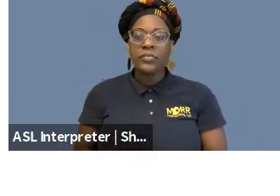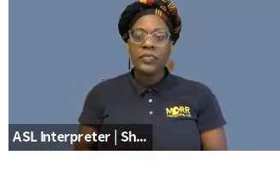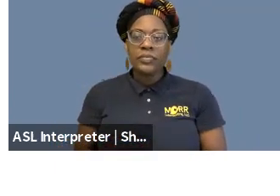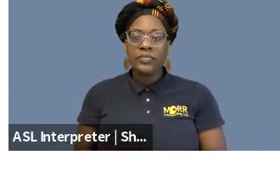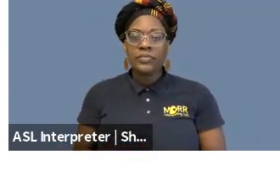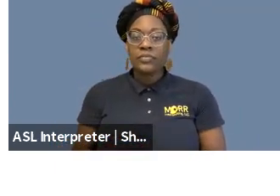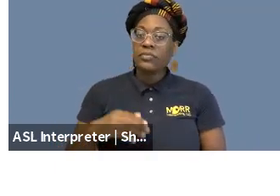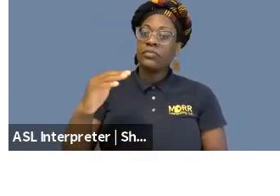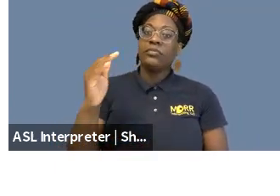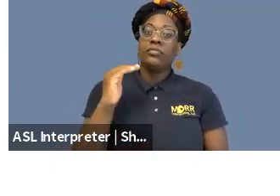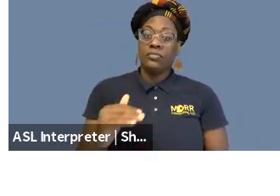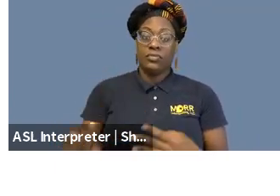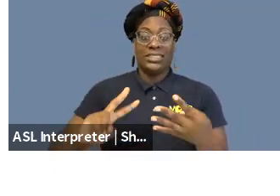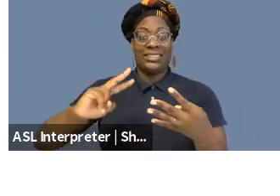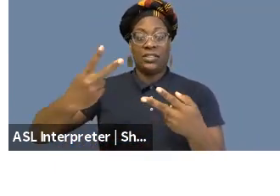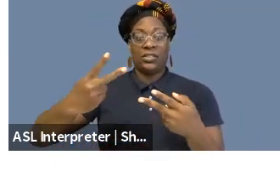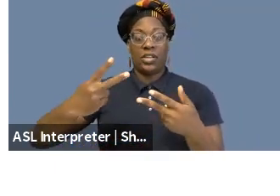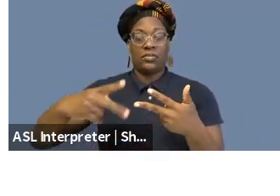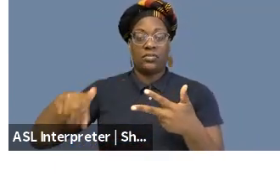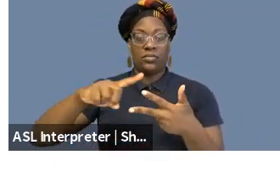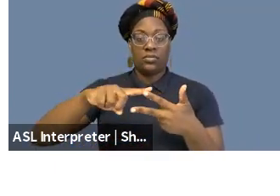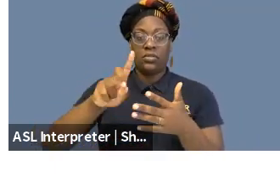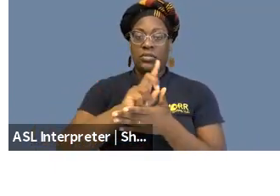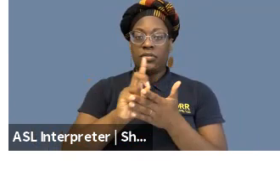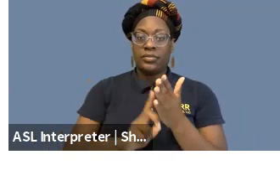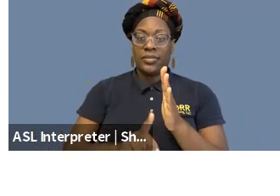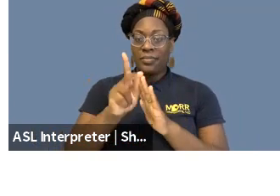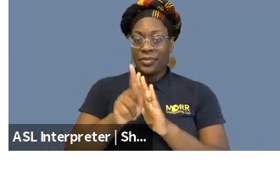improvement in visual presentations, such as PowerPoint slides or research posters.